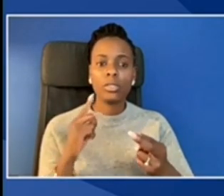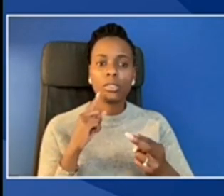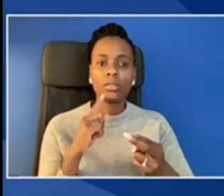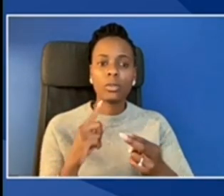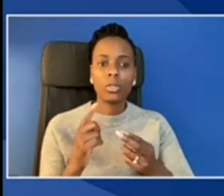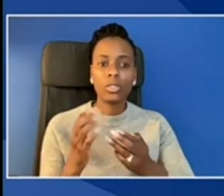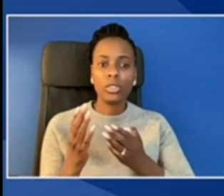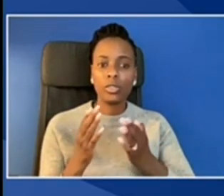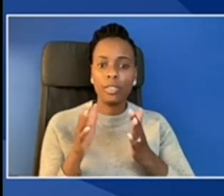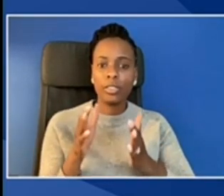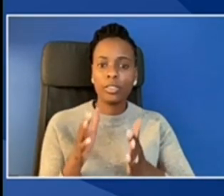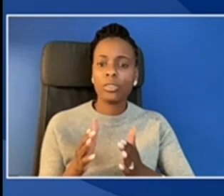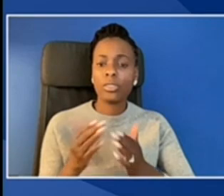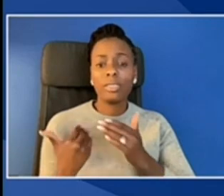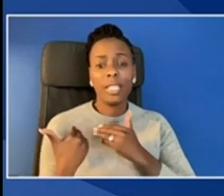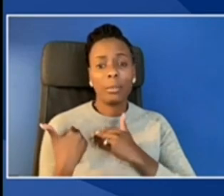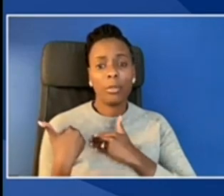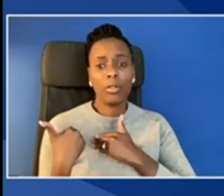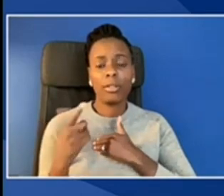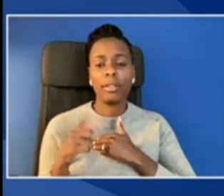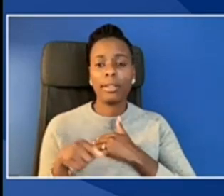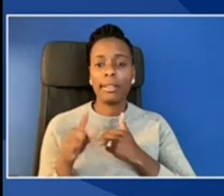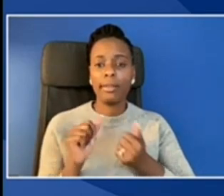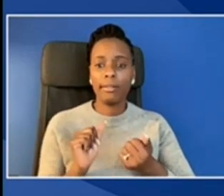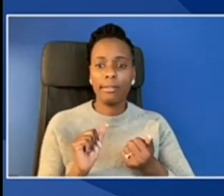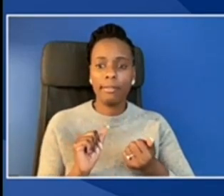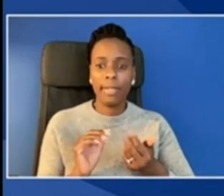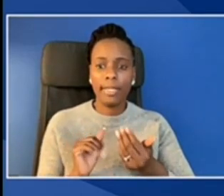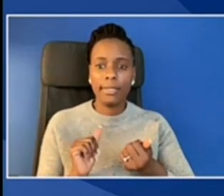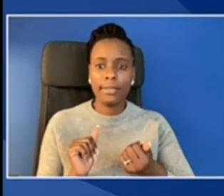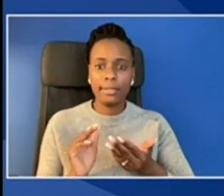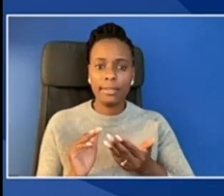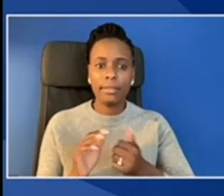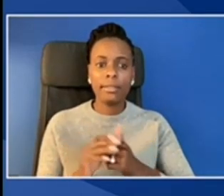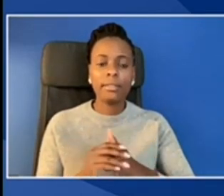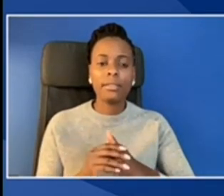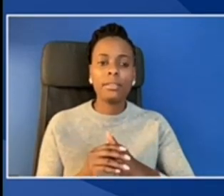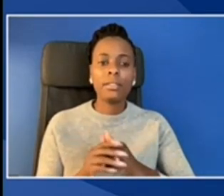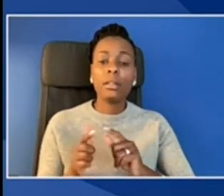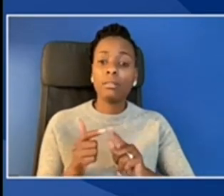facing. Just from personal experience,